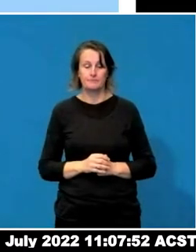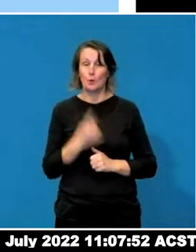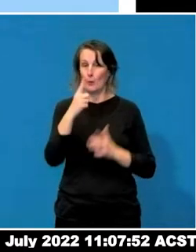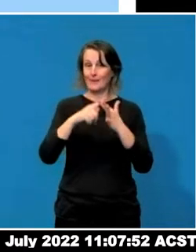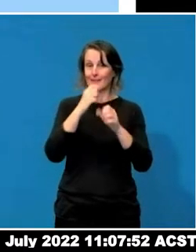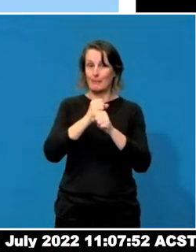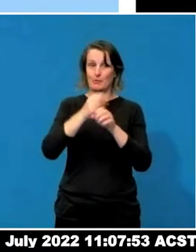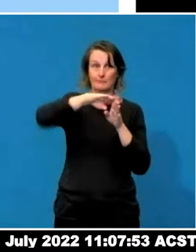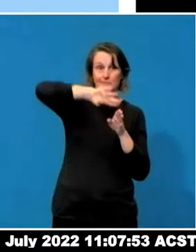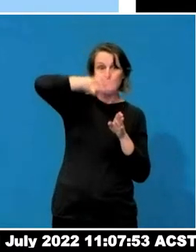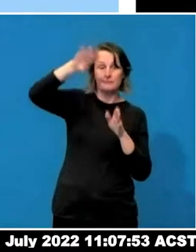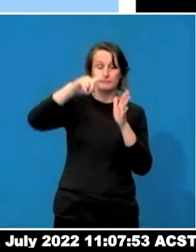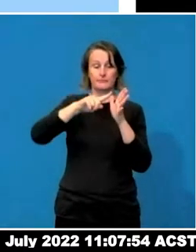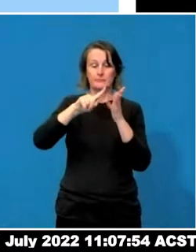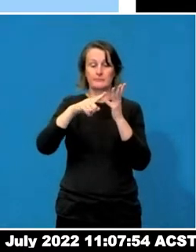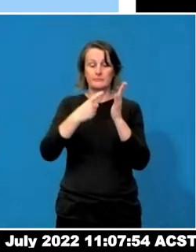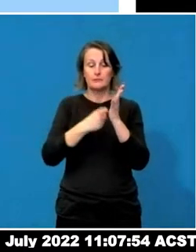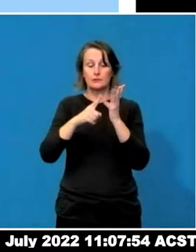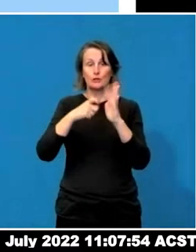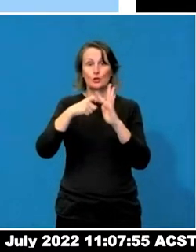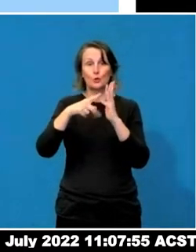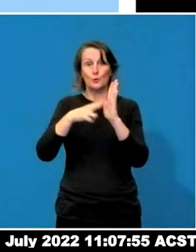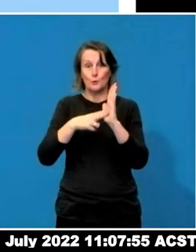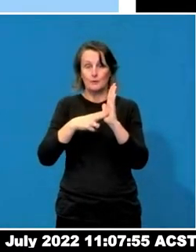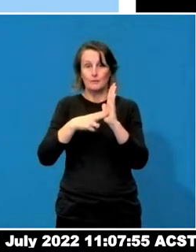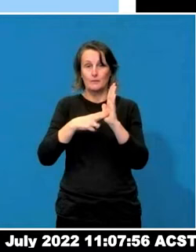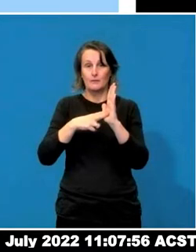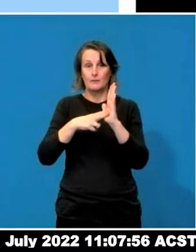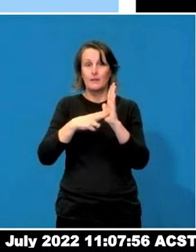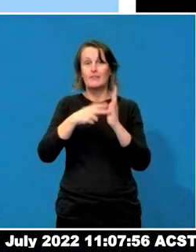in the Gulf, is 880km from Cairns.